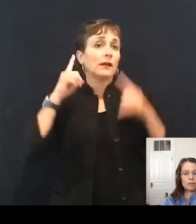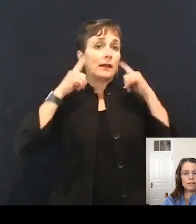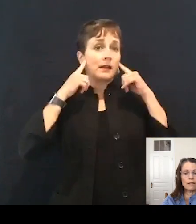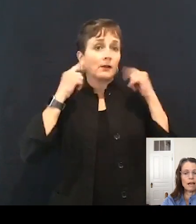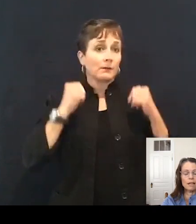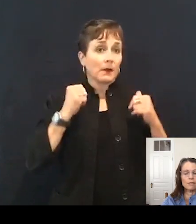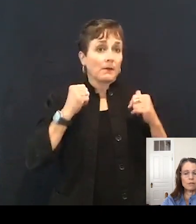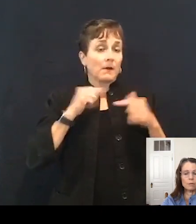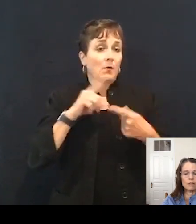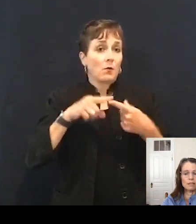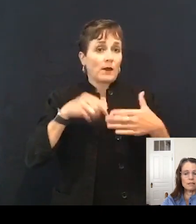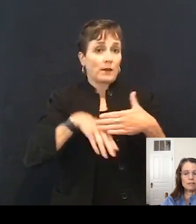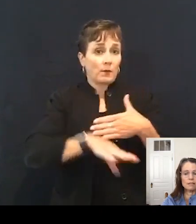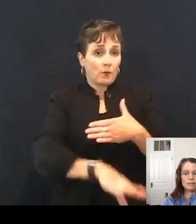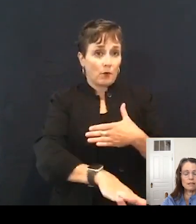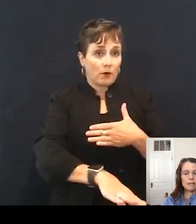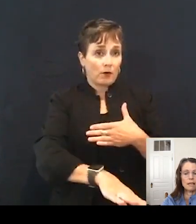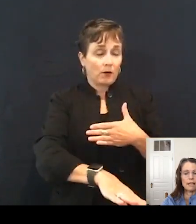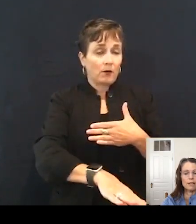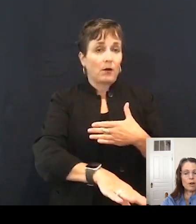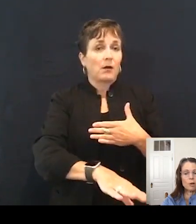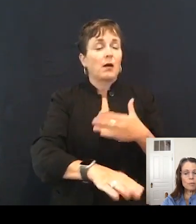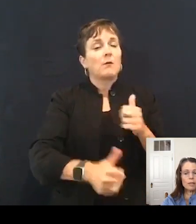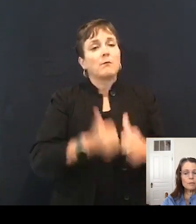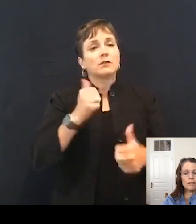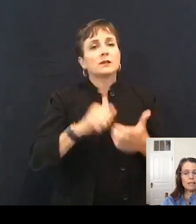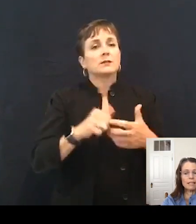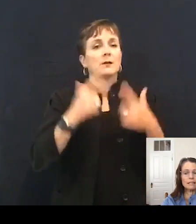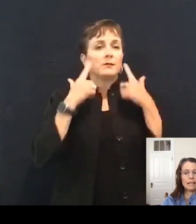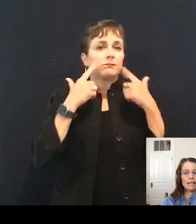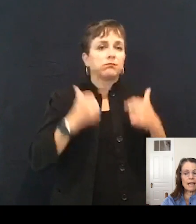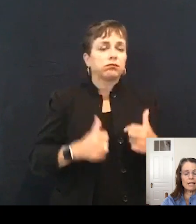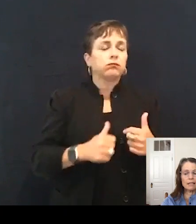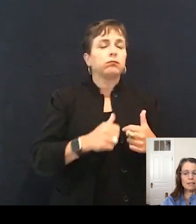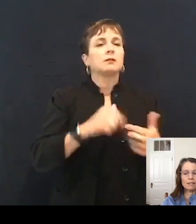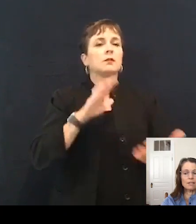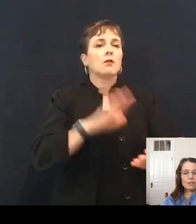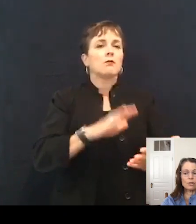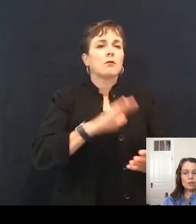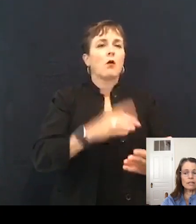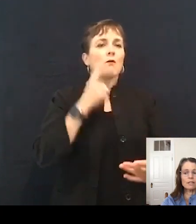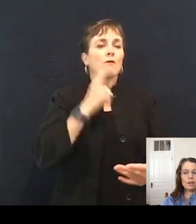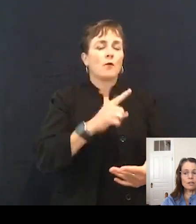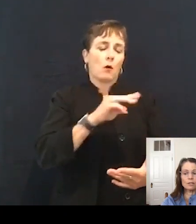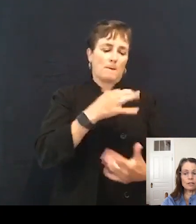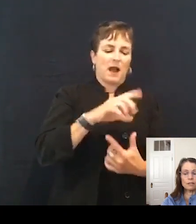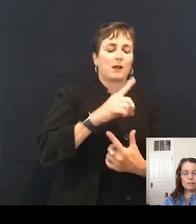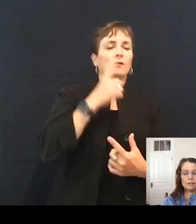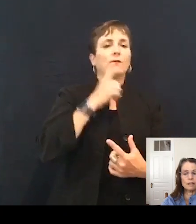in the high frequencies, and RP beginning in late adolescence to early adulthood,